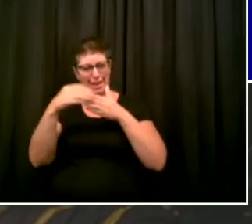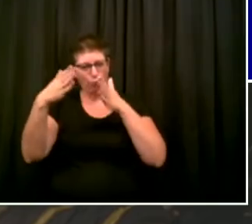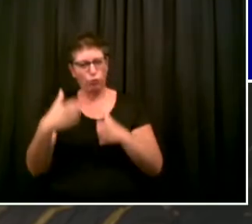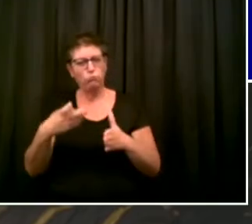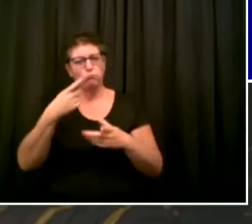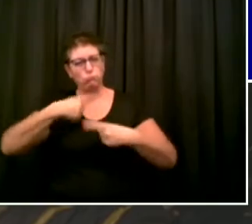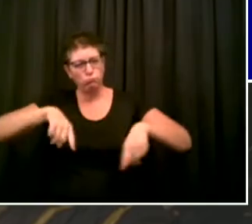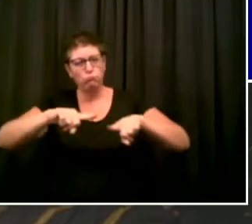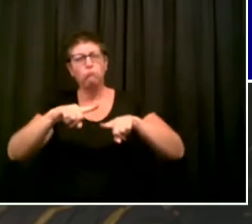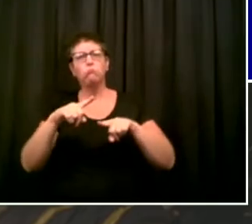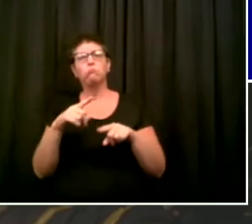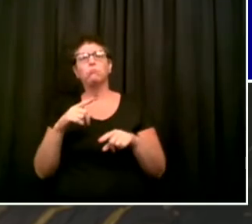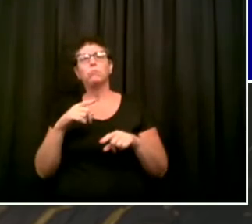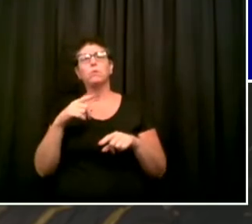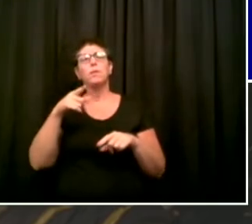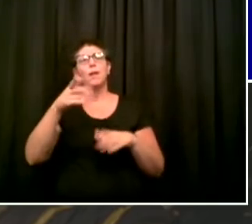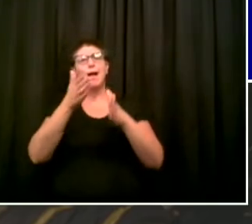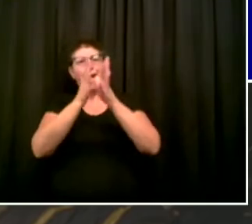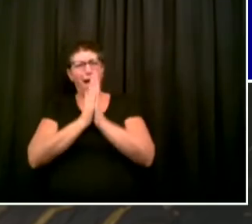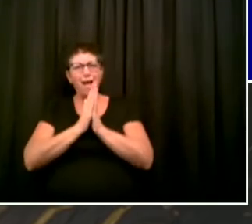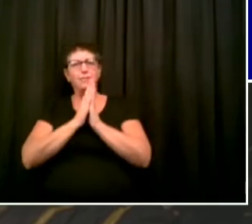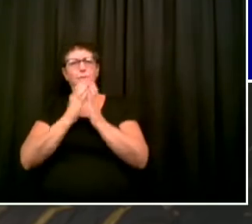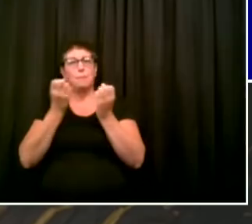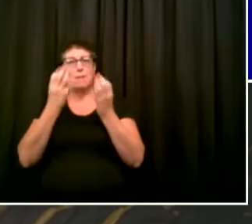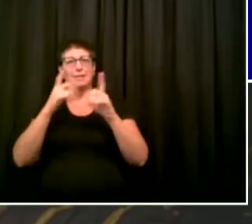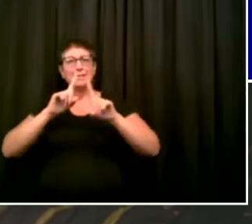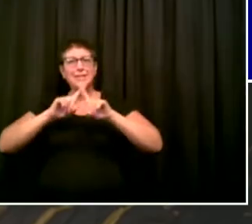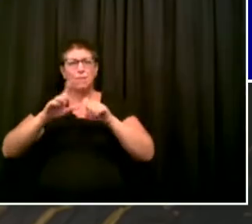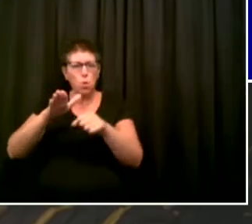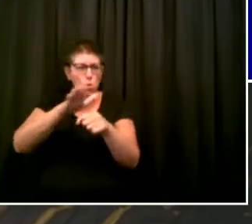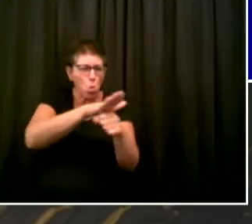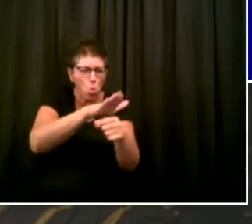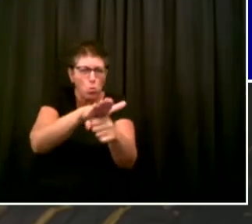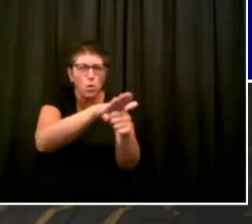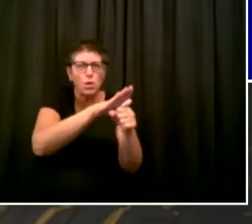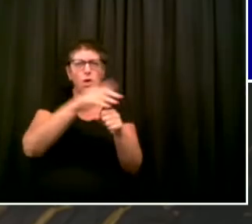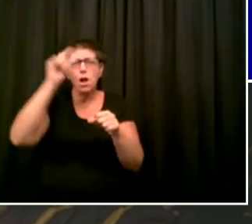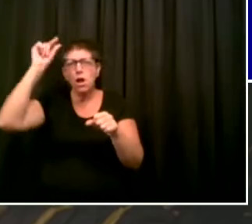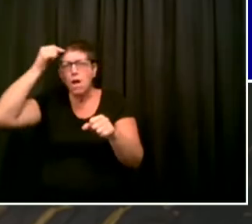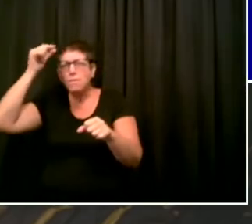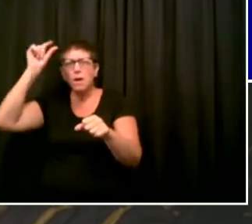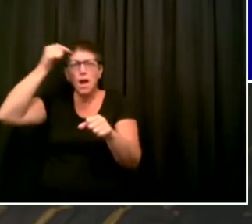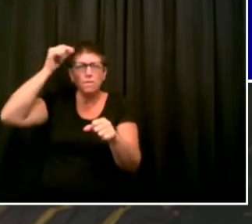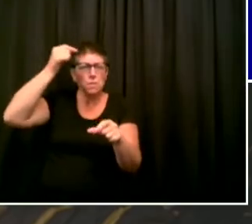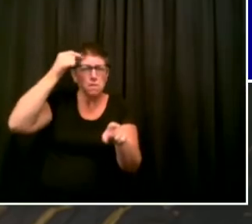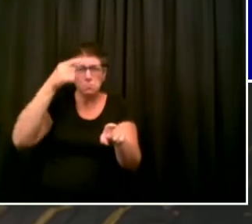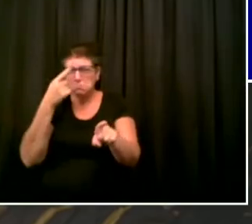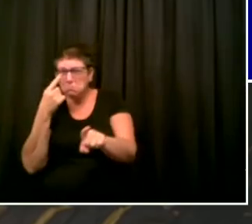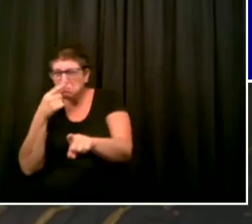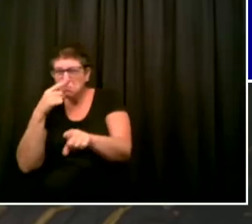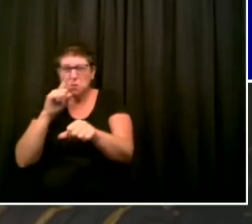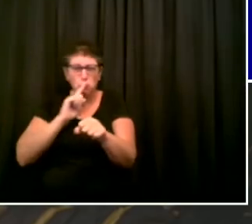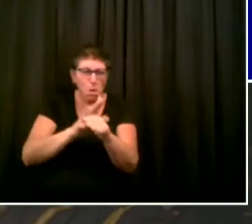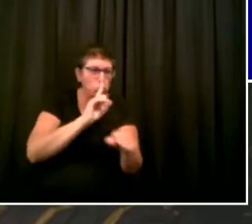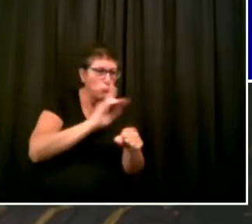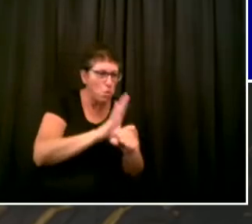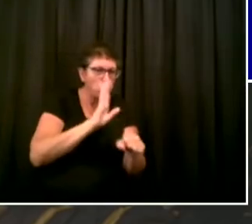POLICE OFFICERS. I WANT YOU TO KNOW, I APPRECIATE PRESIDENT OBAMA AND HIS FOUNDATION FOR LEADING THE WAY ALL OVER THE COUNTRY, ASKING LOCALITIES TO TAKE THIS PLEDGE